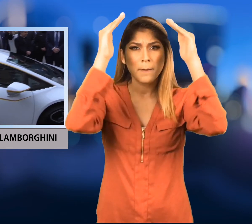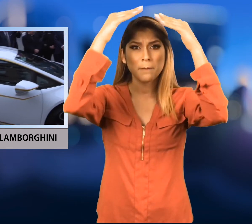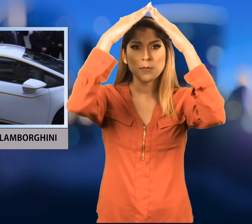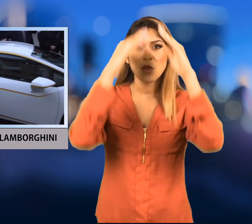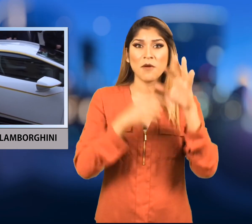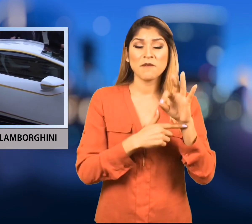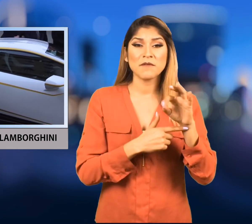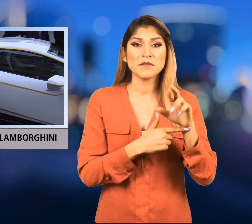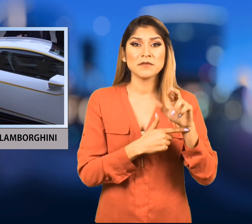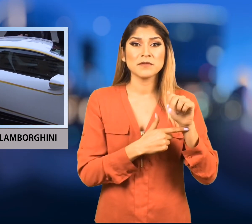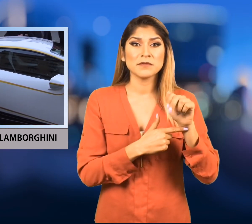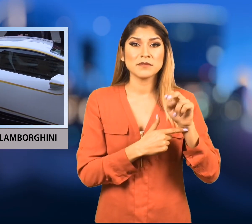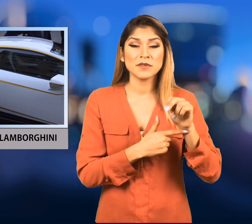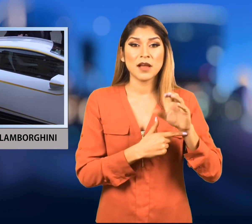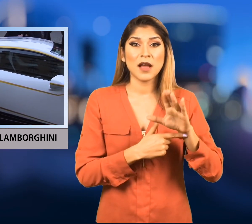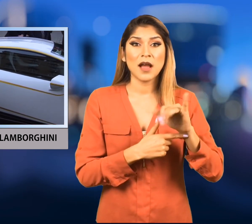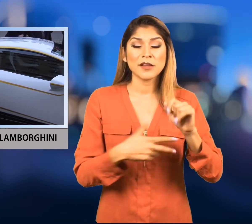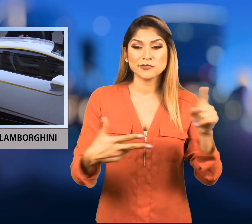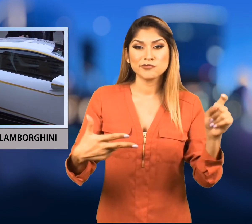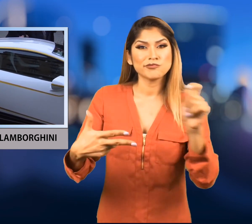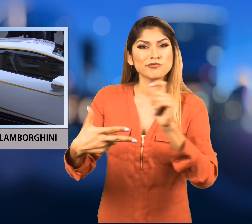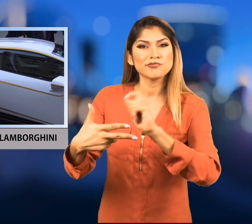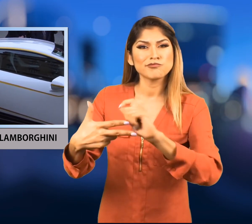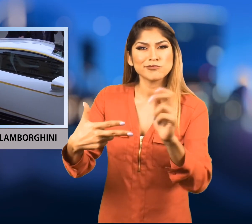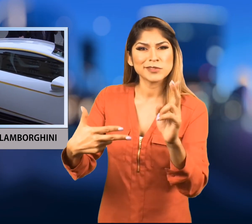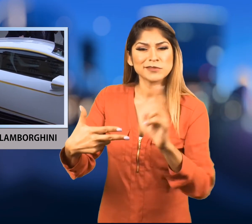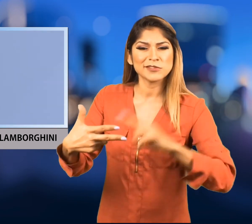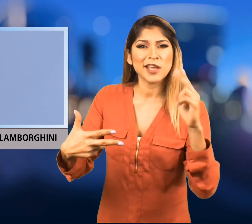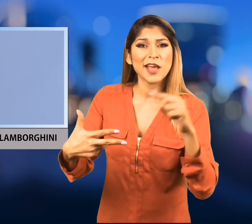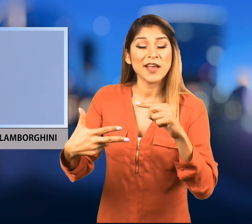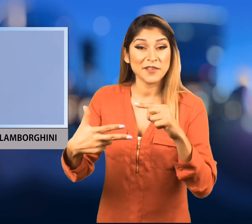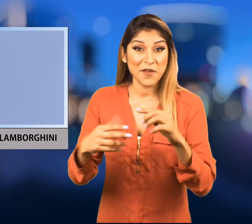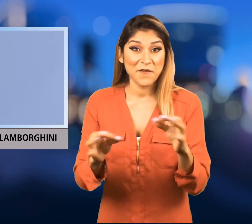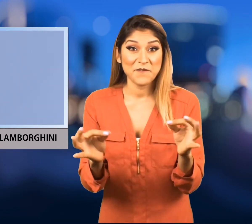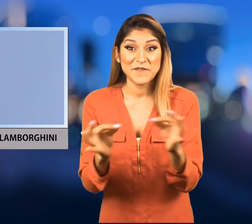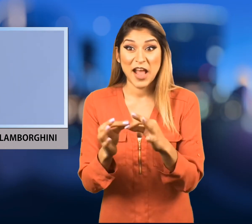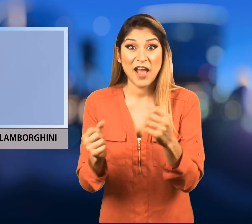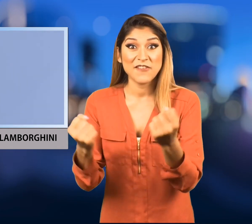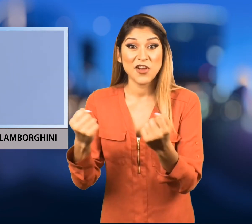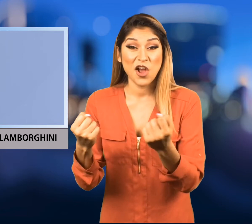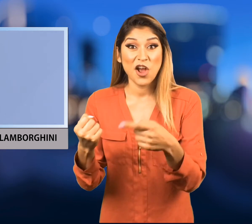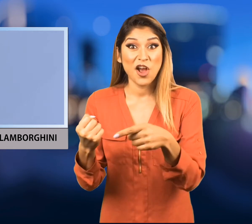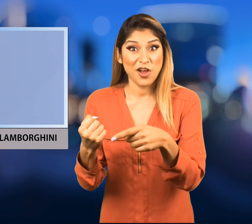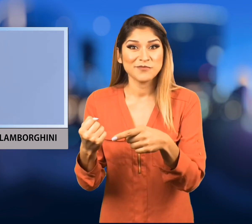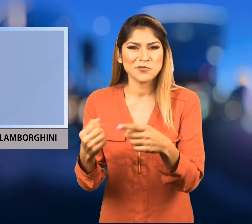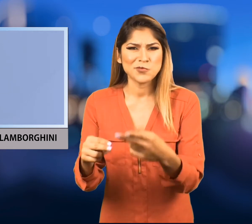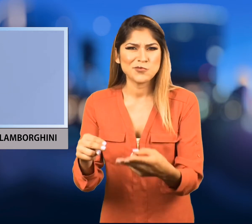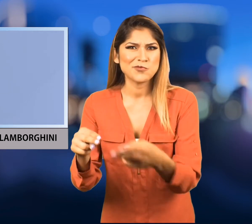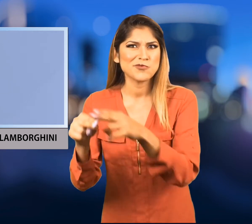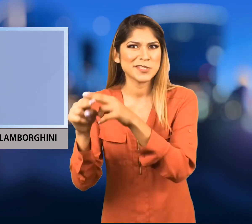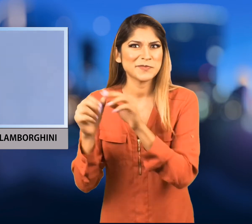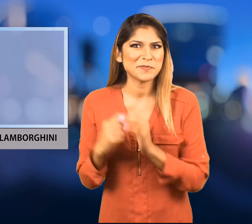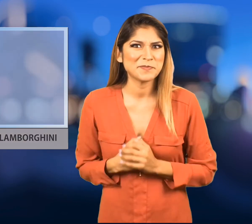the hood of the car hoping to raise the value.